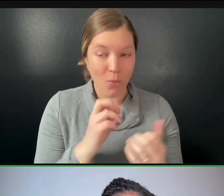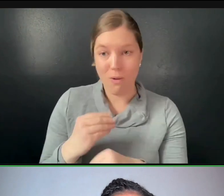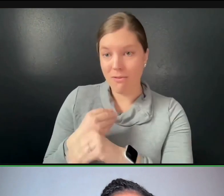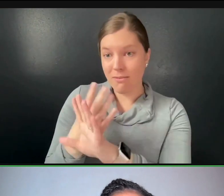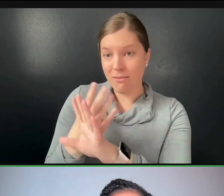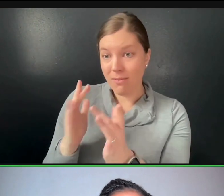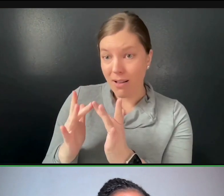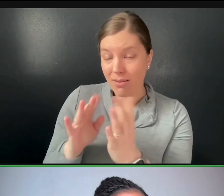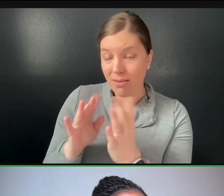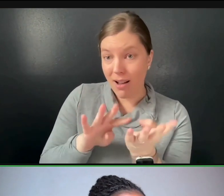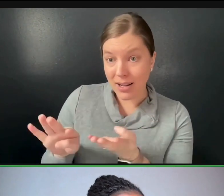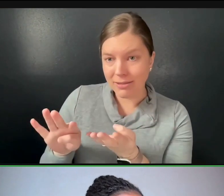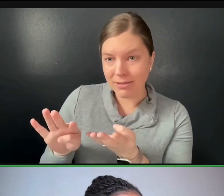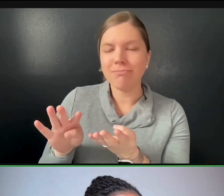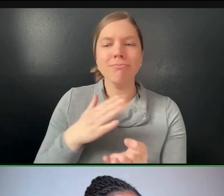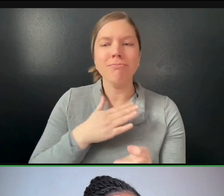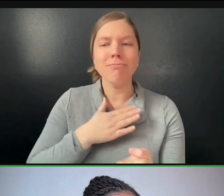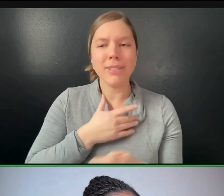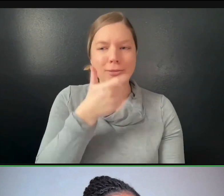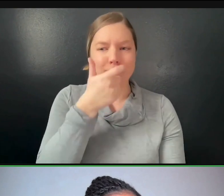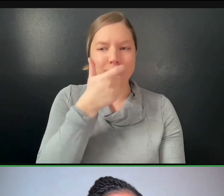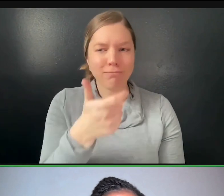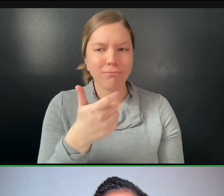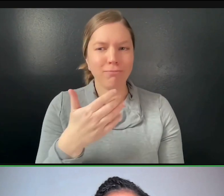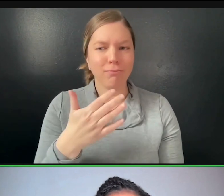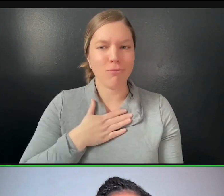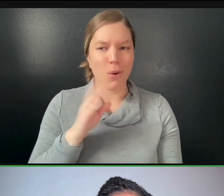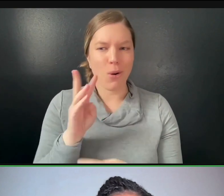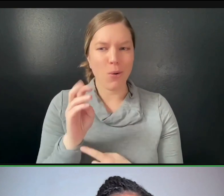look like, you could perhaps have a face-to-face graduation